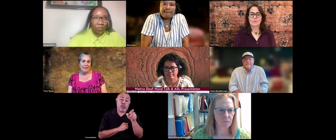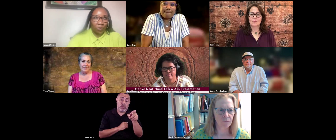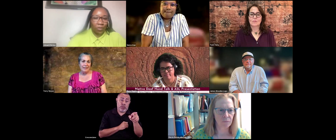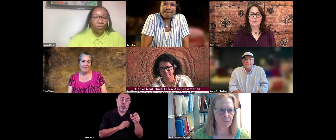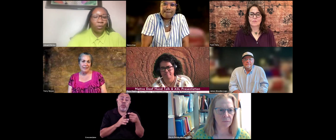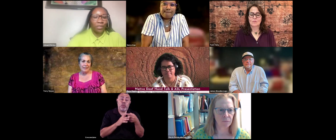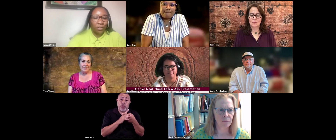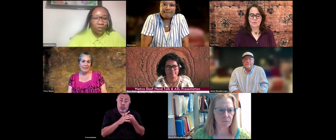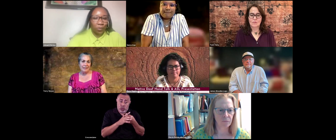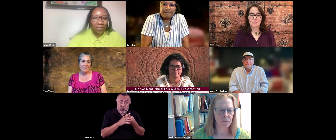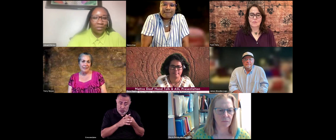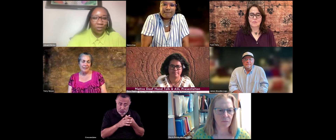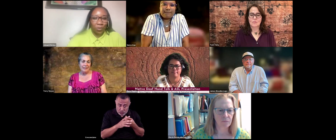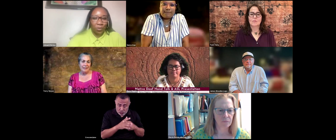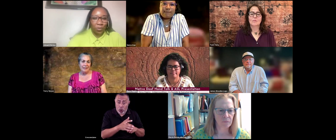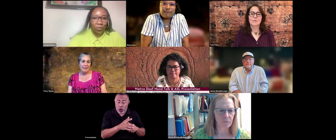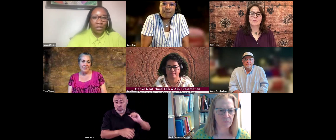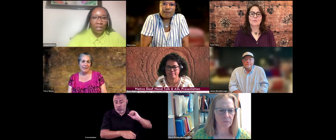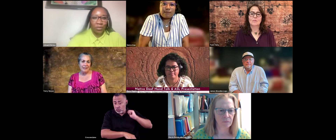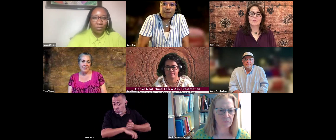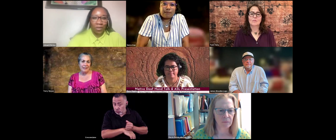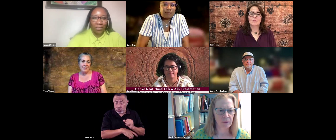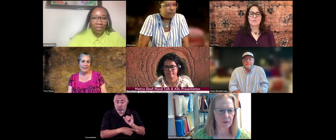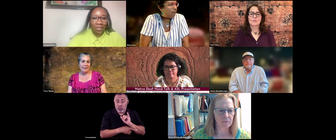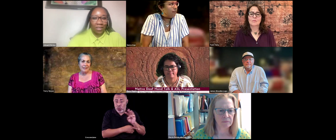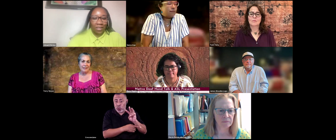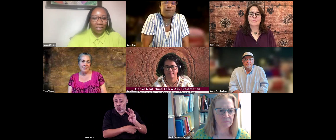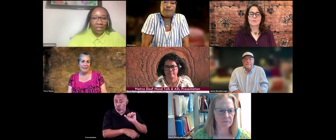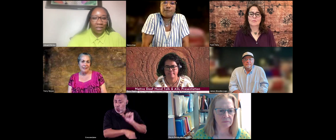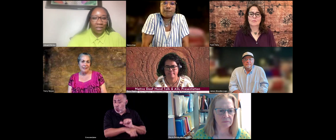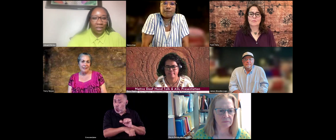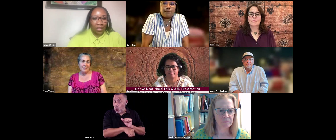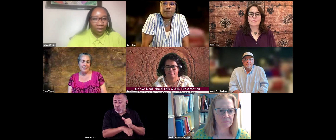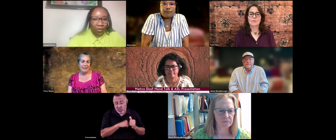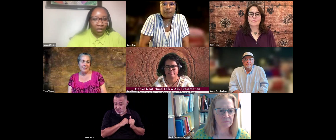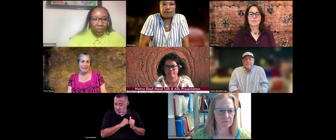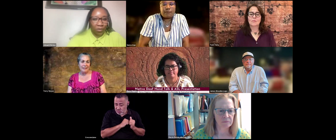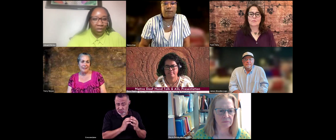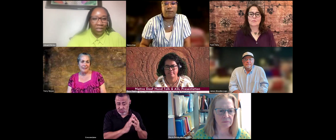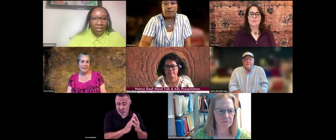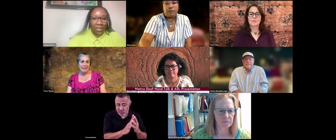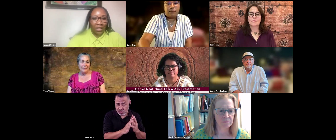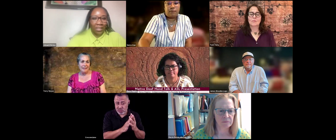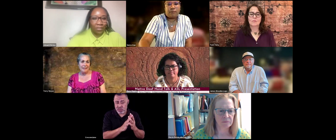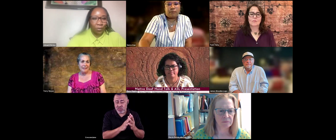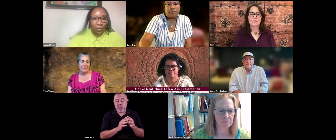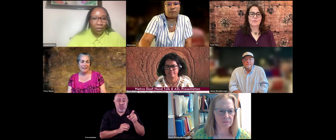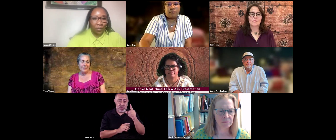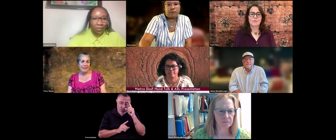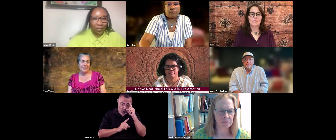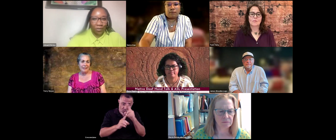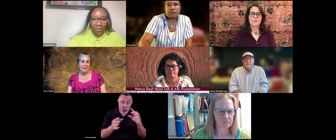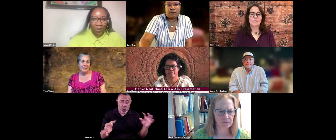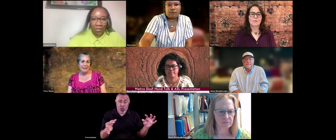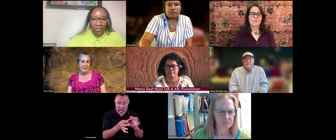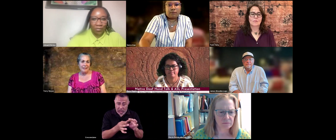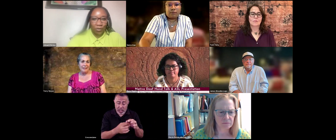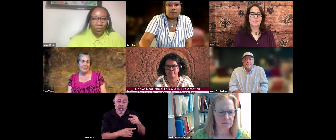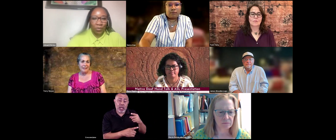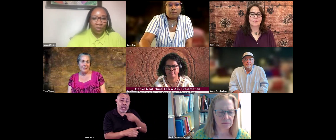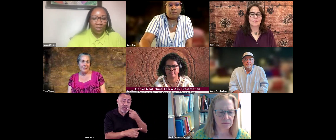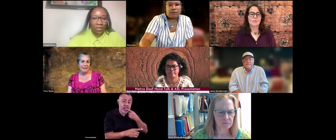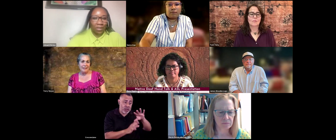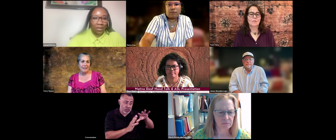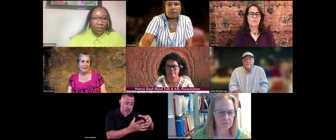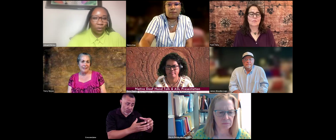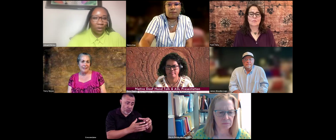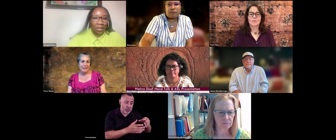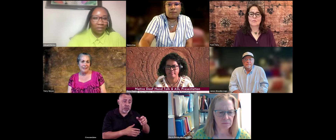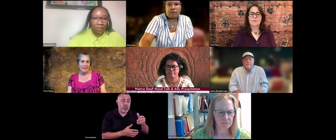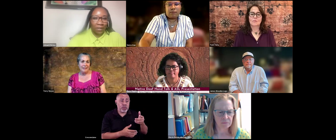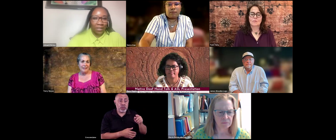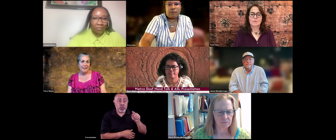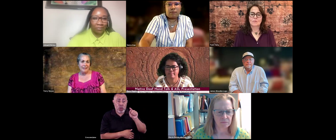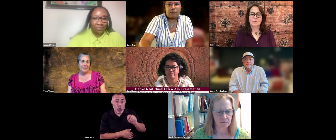The work that you're doing to connect with. The hearing community and for those hearing individuals. Who have.